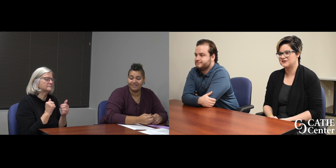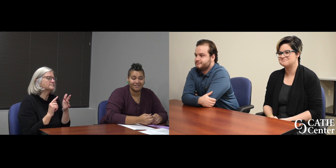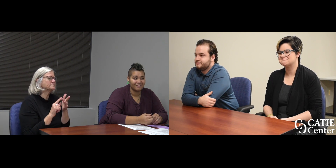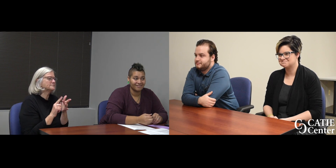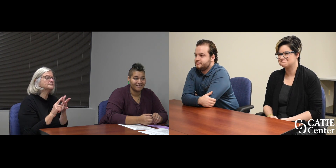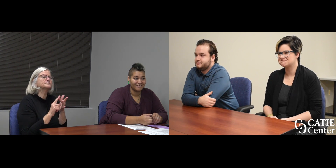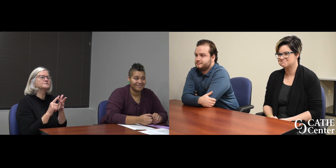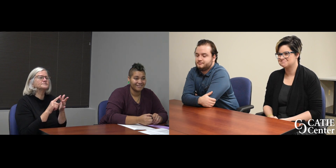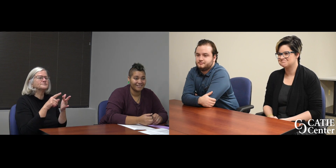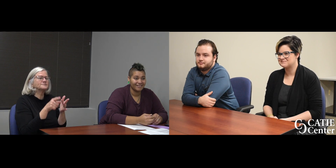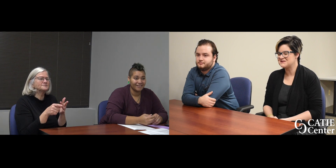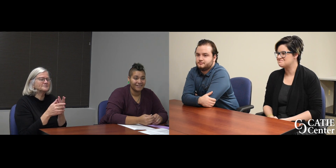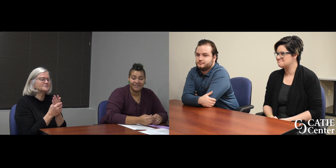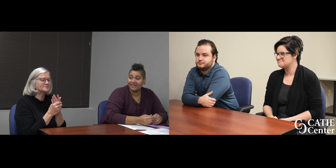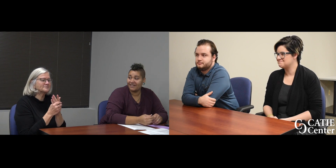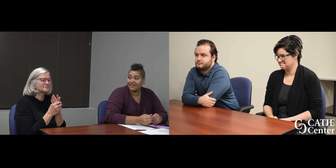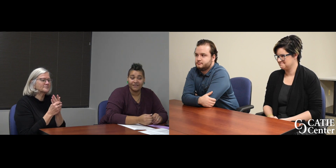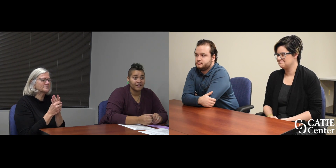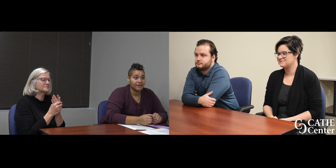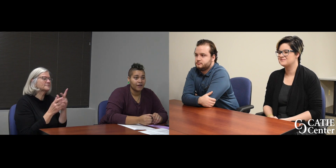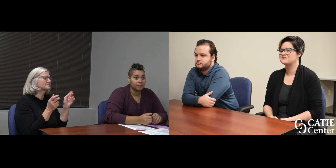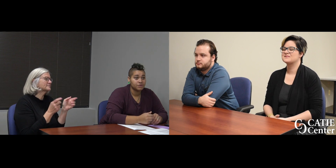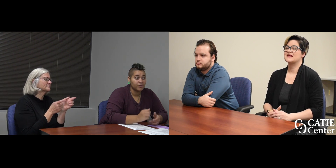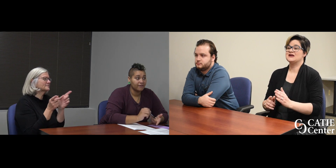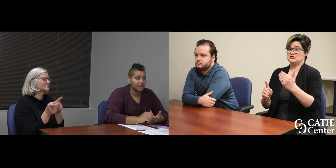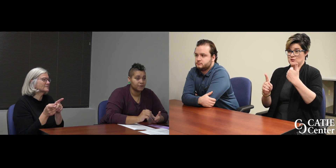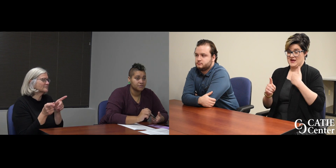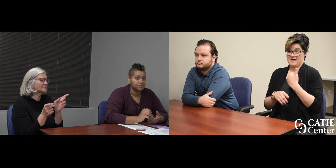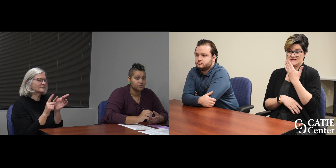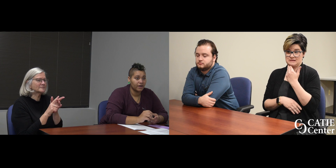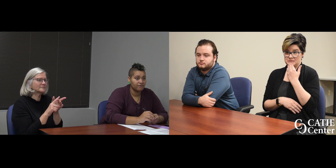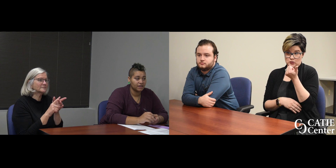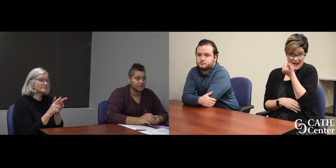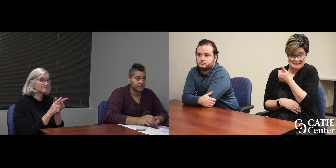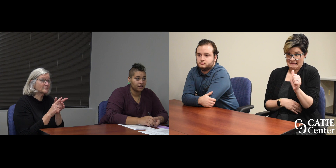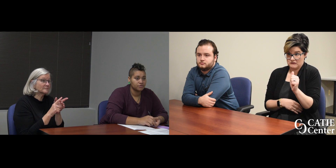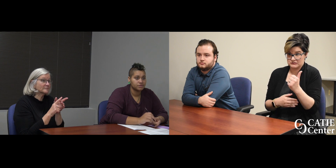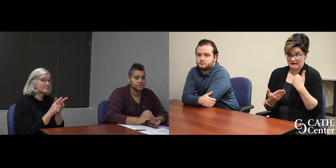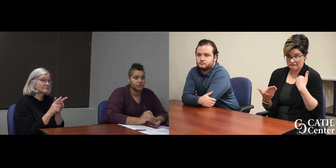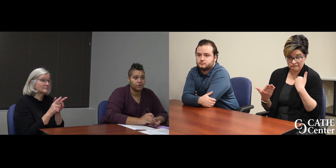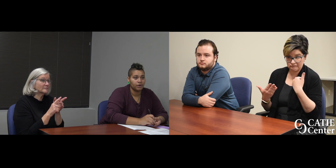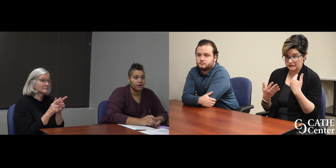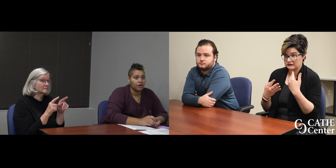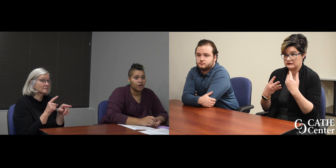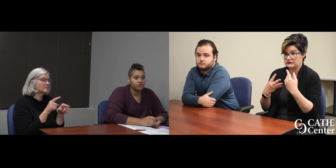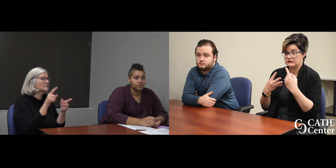You have diabetes, but do you have anything else?